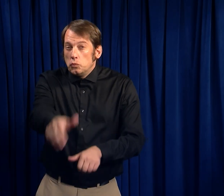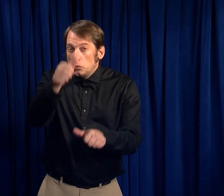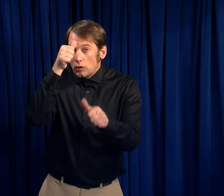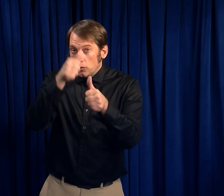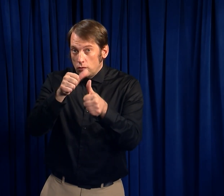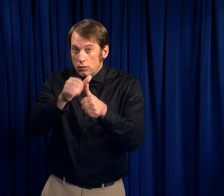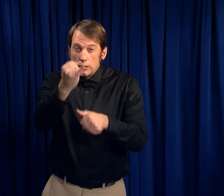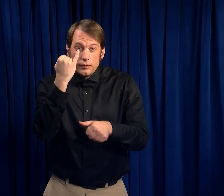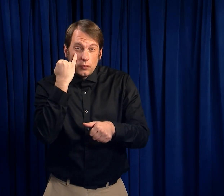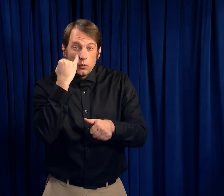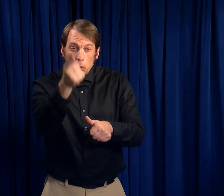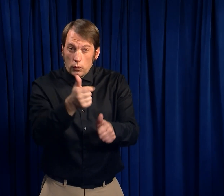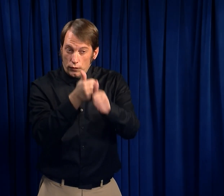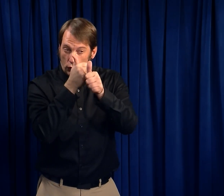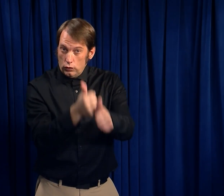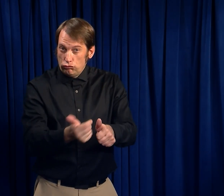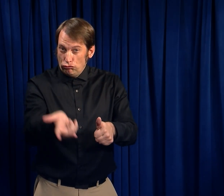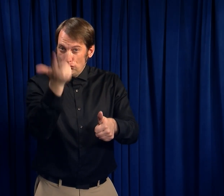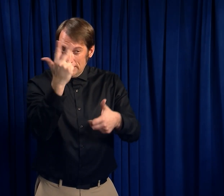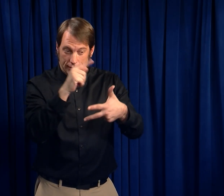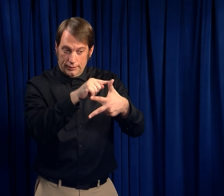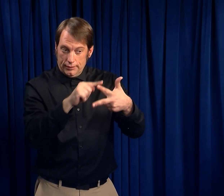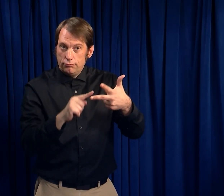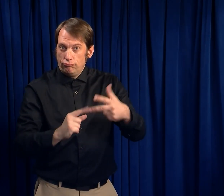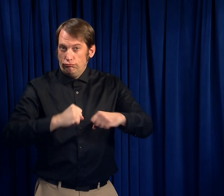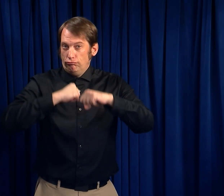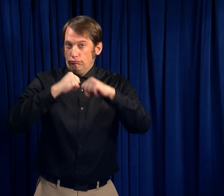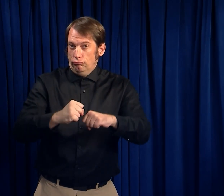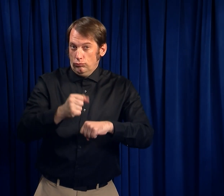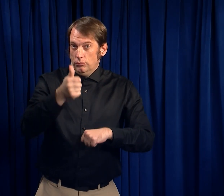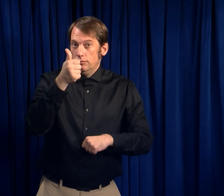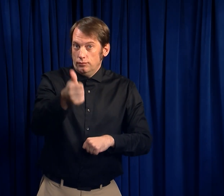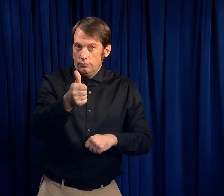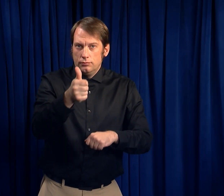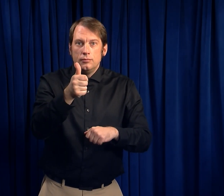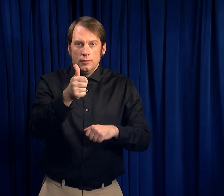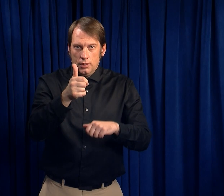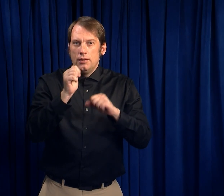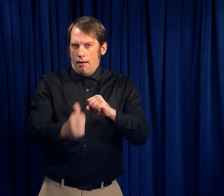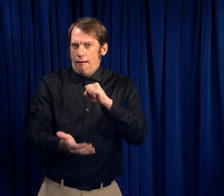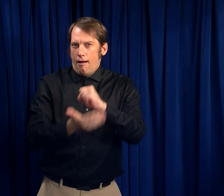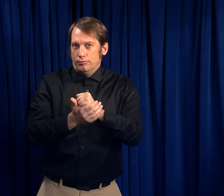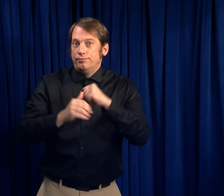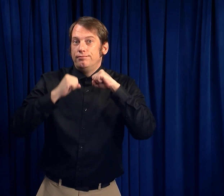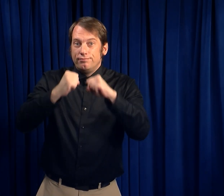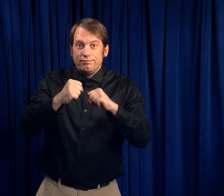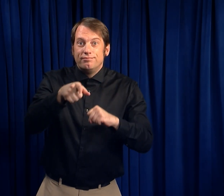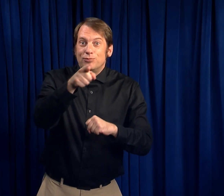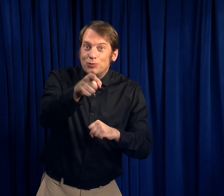Remember that following the three prevention steps to help protect you, your family,